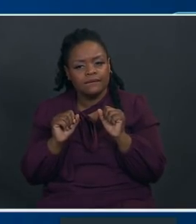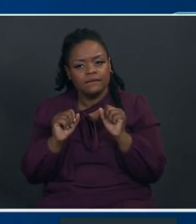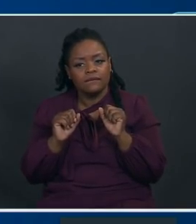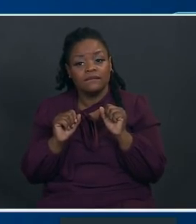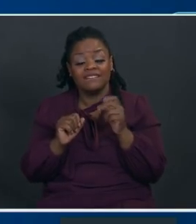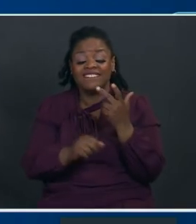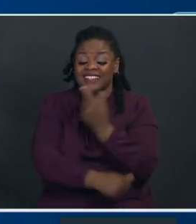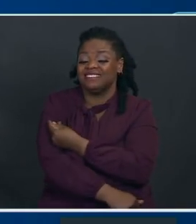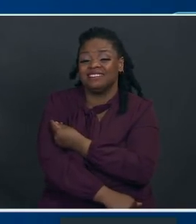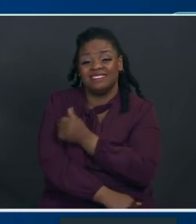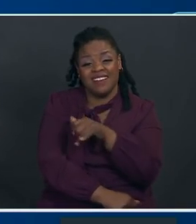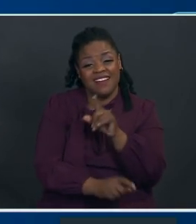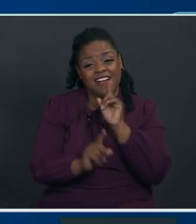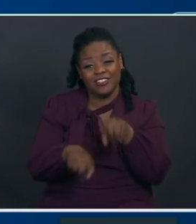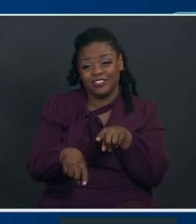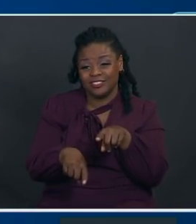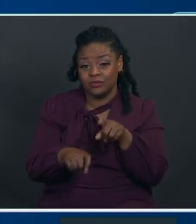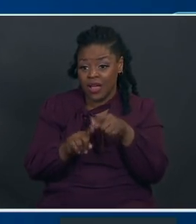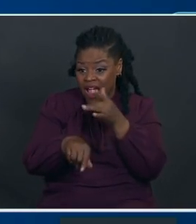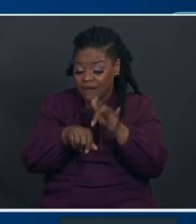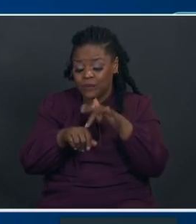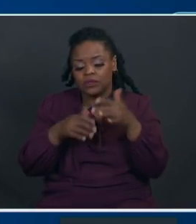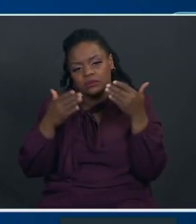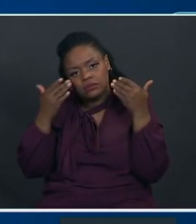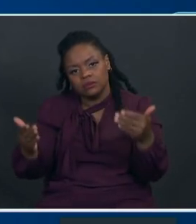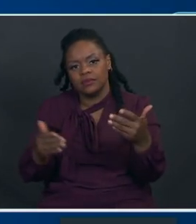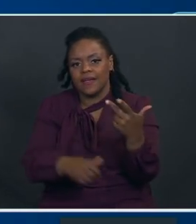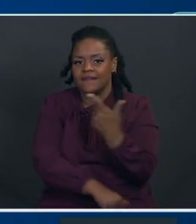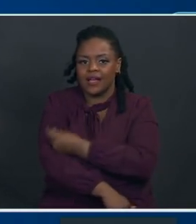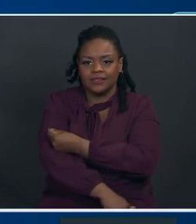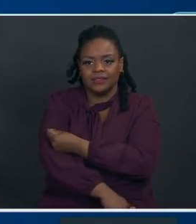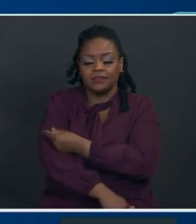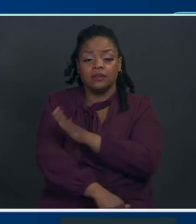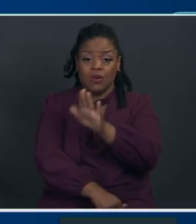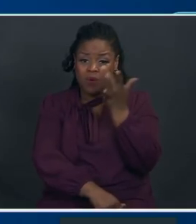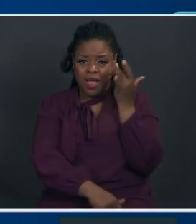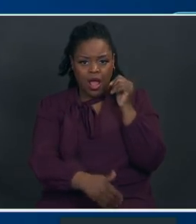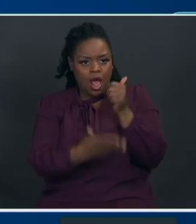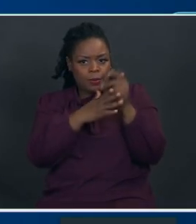Please consider helping your neighbors and loved ones schedule or travel to their appointments.